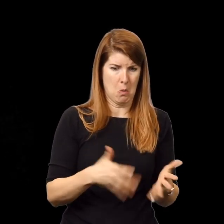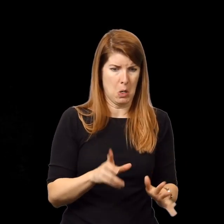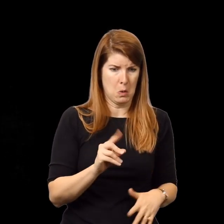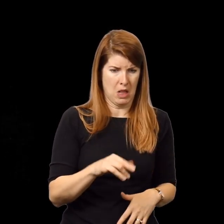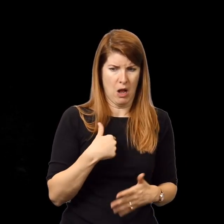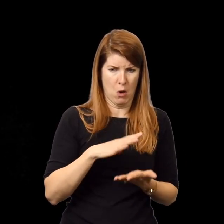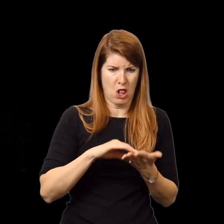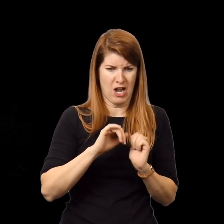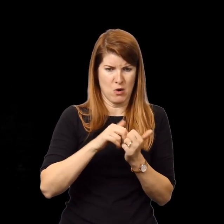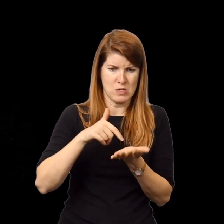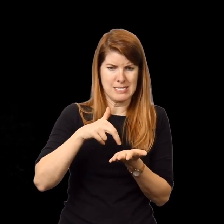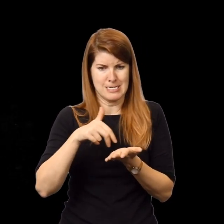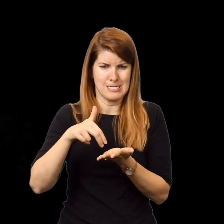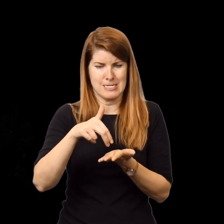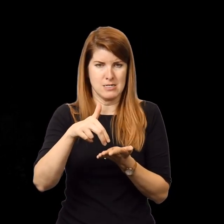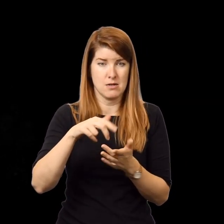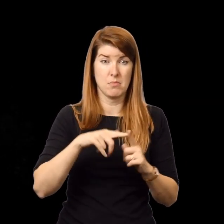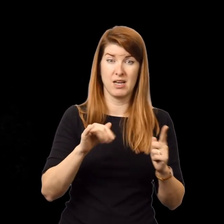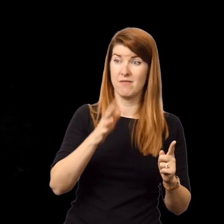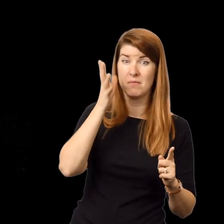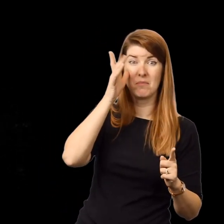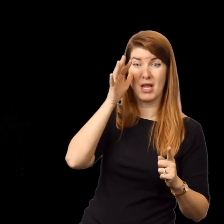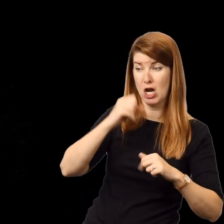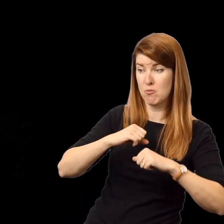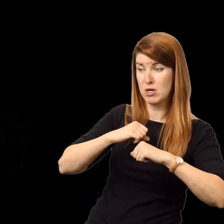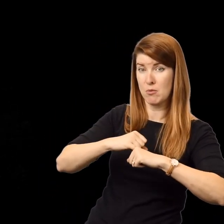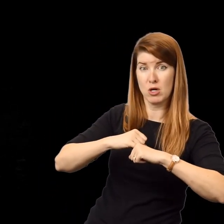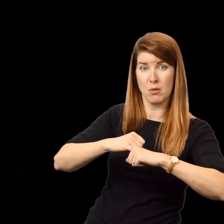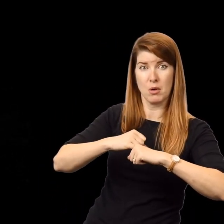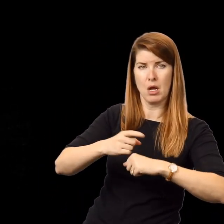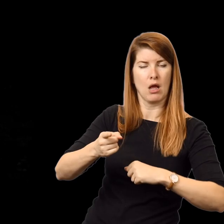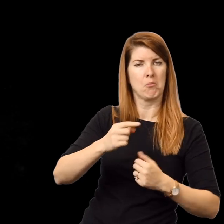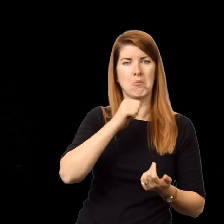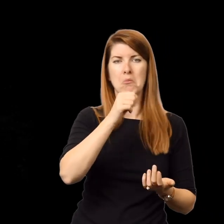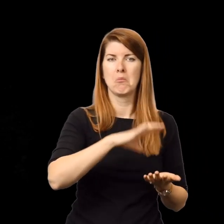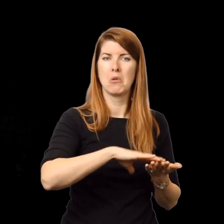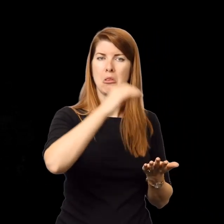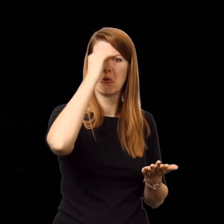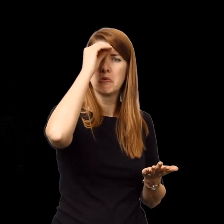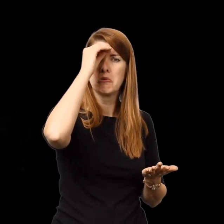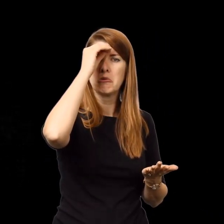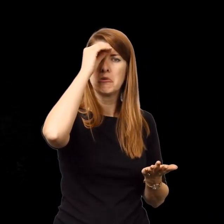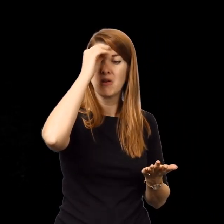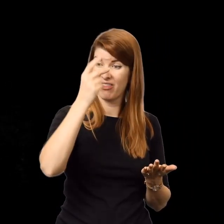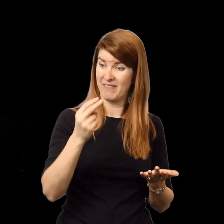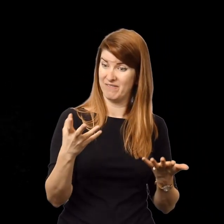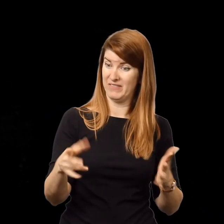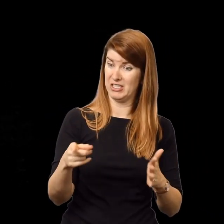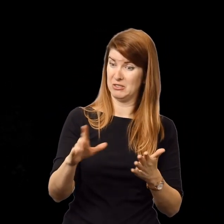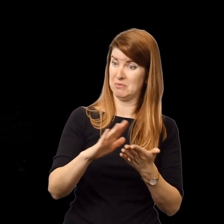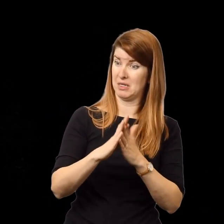I want to learn how to not do that again. But if I'm protecting you from everything, you don't learn, and then when it's time for you